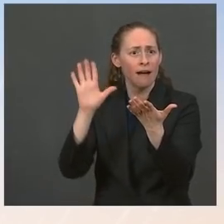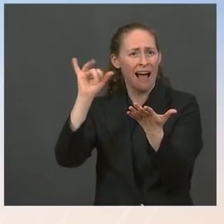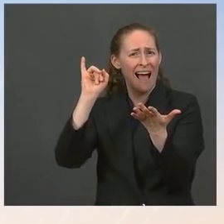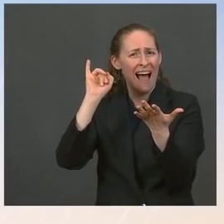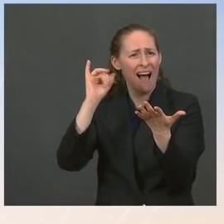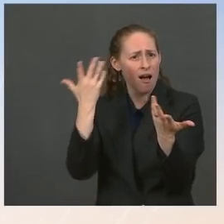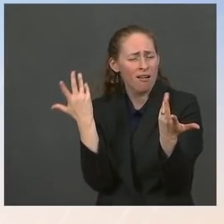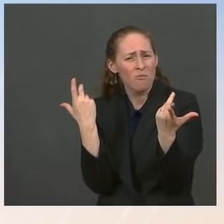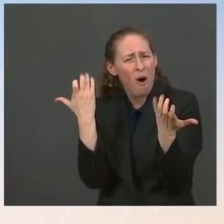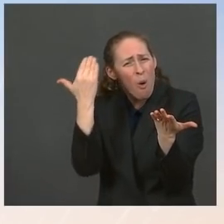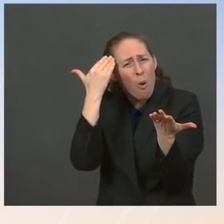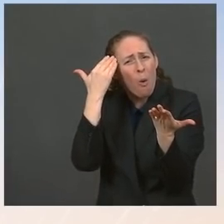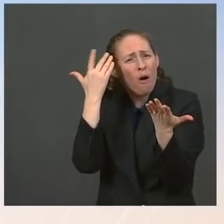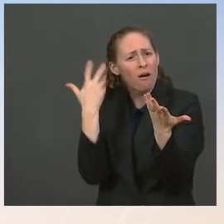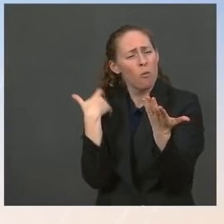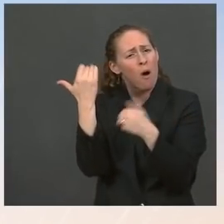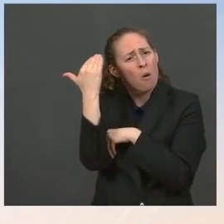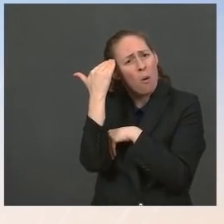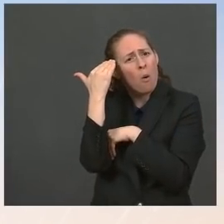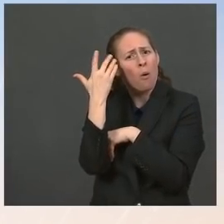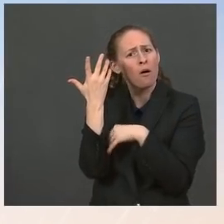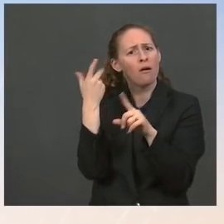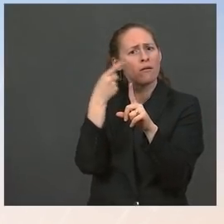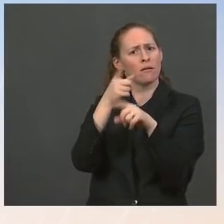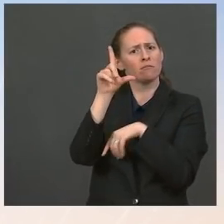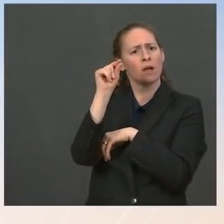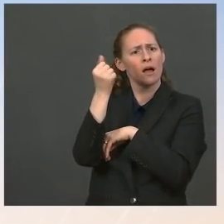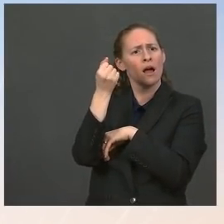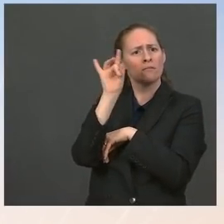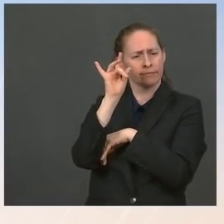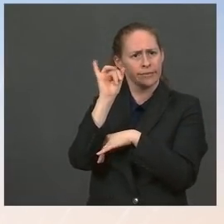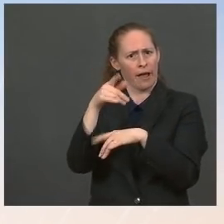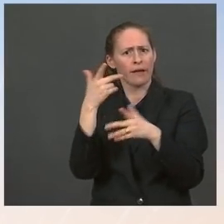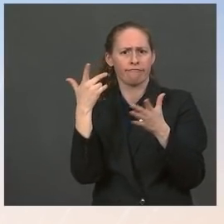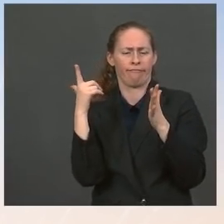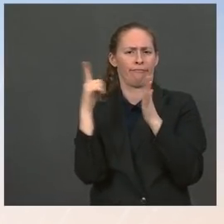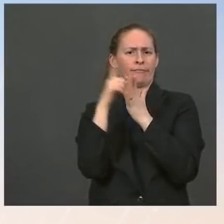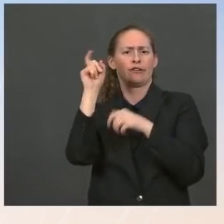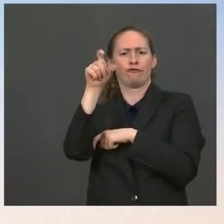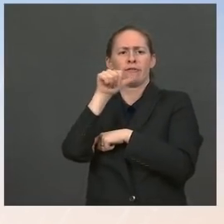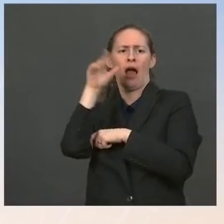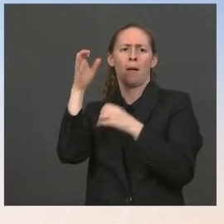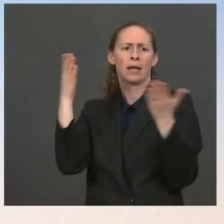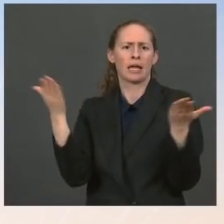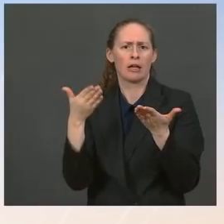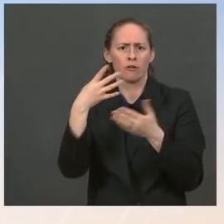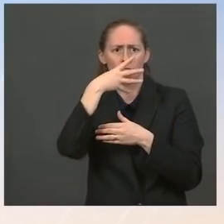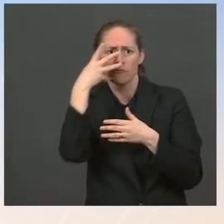going back to 2018, some illegal immigrants were given a choice: get deported alone or get deported with their kids.